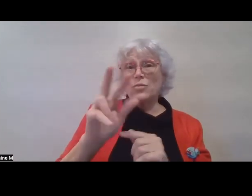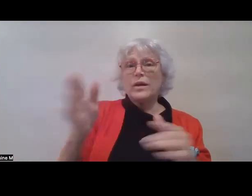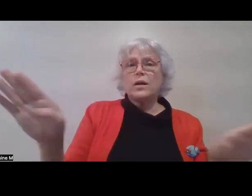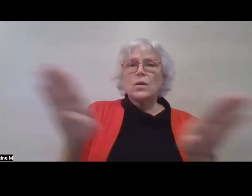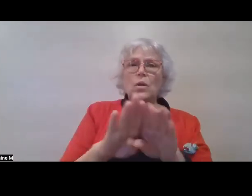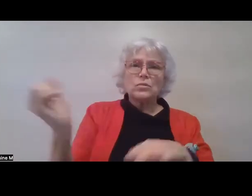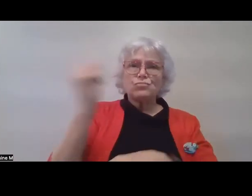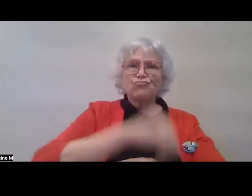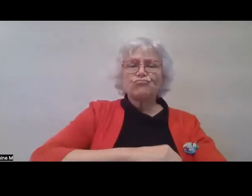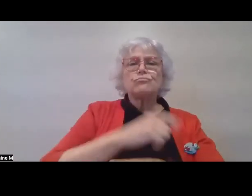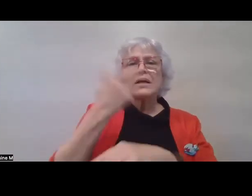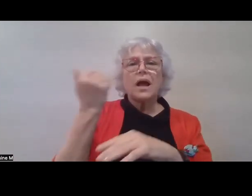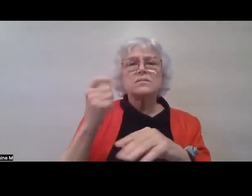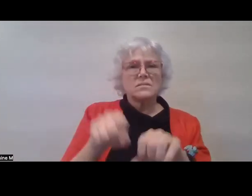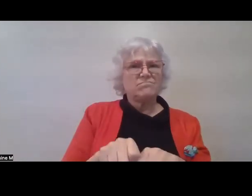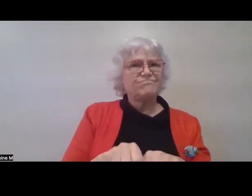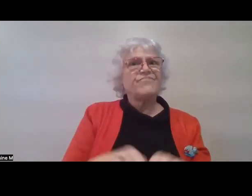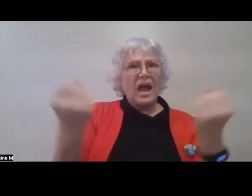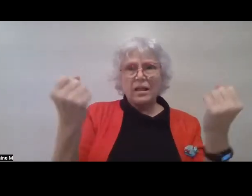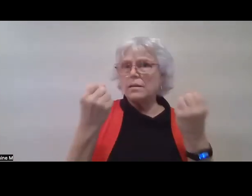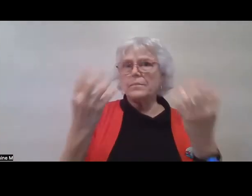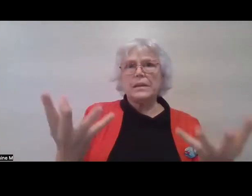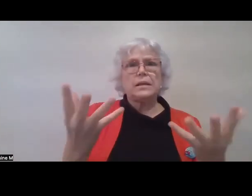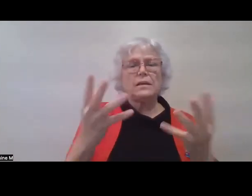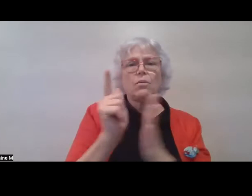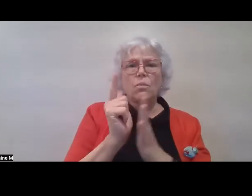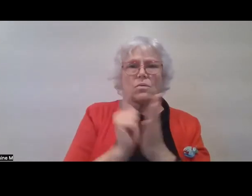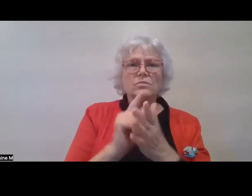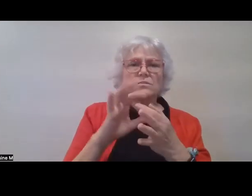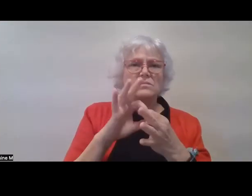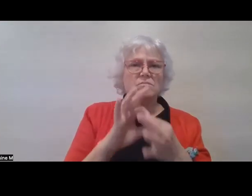and environmental violations. The clean-up process was heavily spearheaded by the